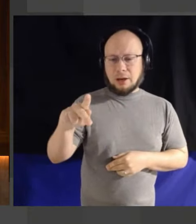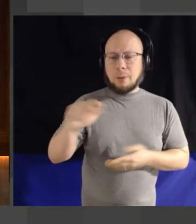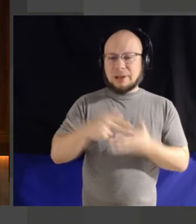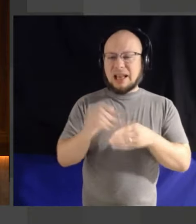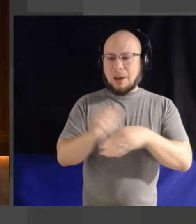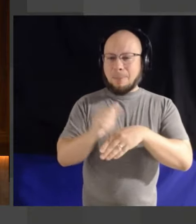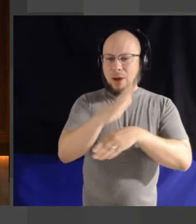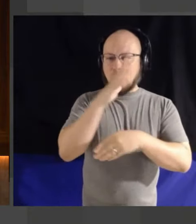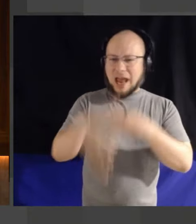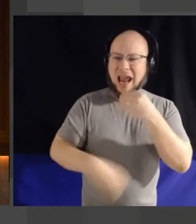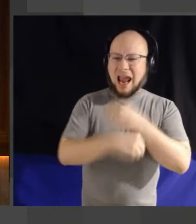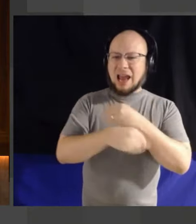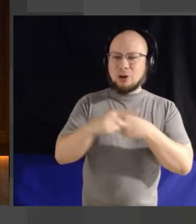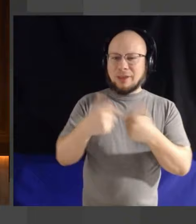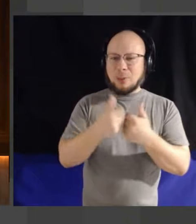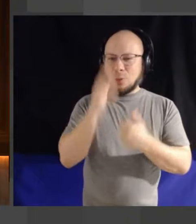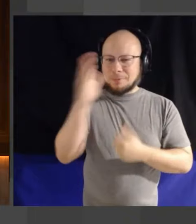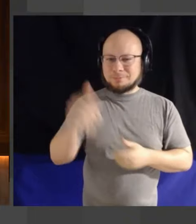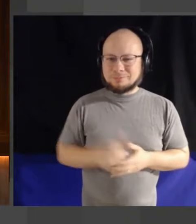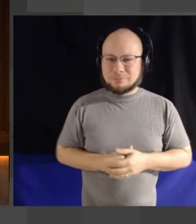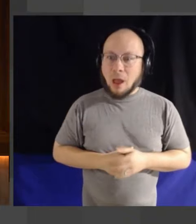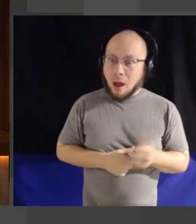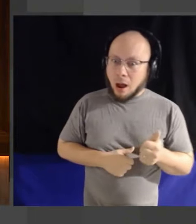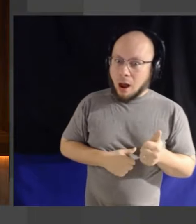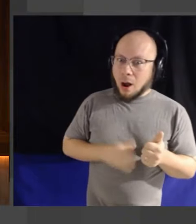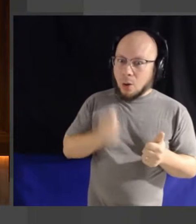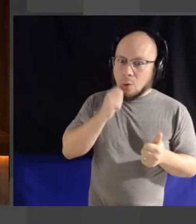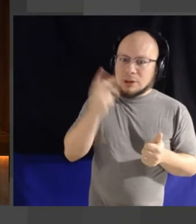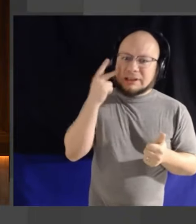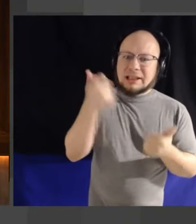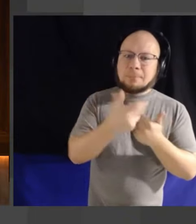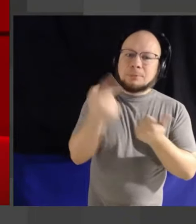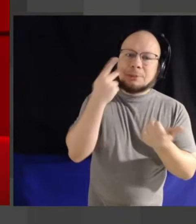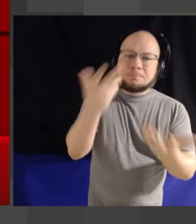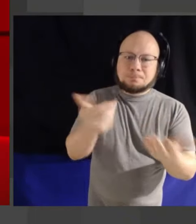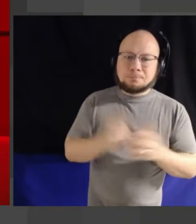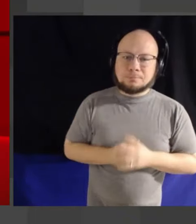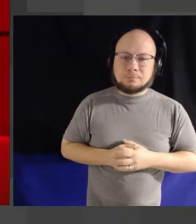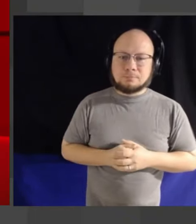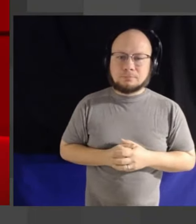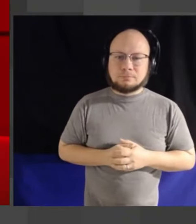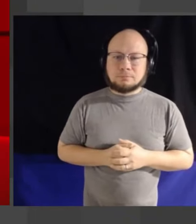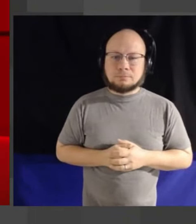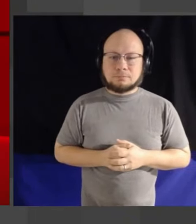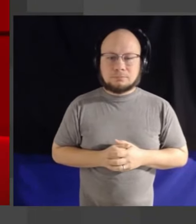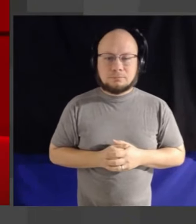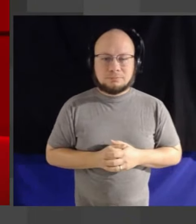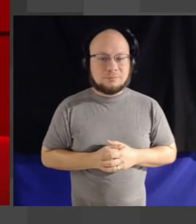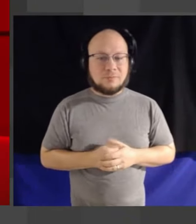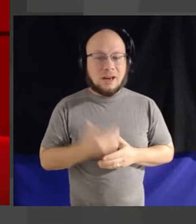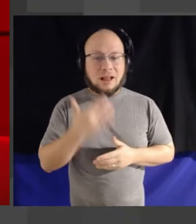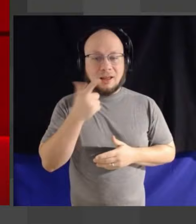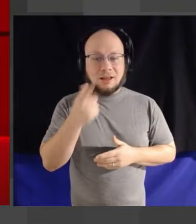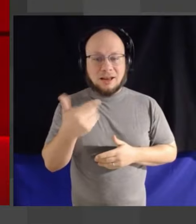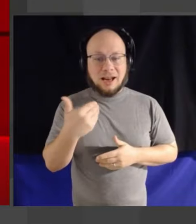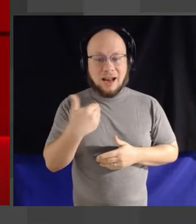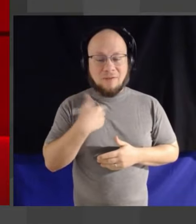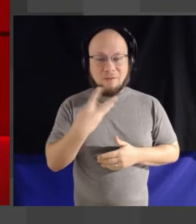THE HOWLING PEAKS. WE'RE GOING TO THE MOUNTAINS WITH DUNGEON AS WELL. LET'S TAKE A LOOK AT SOME